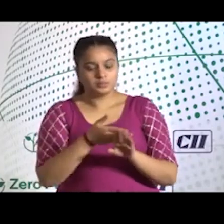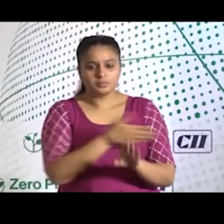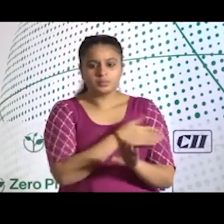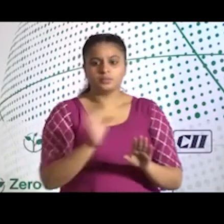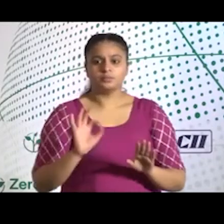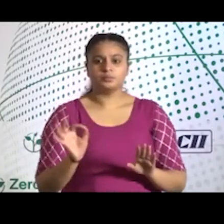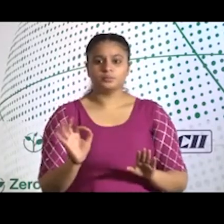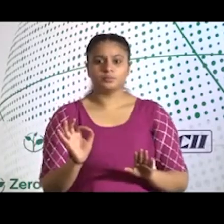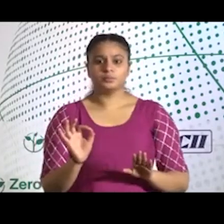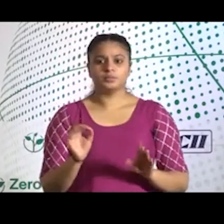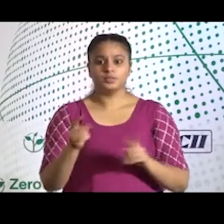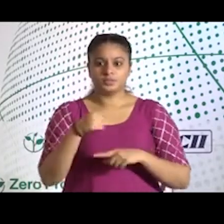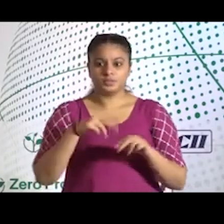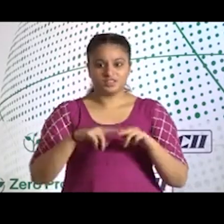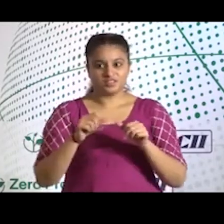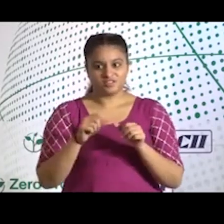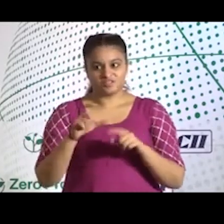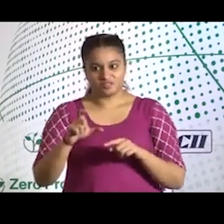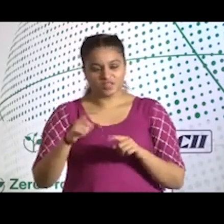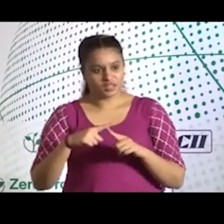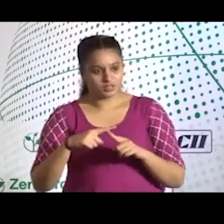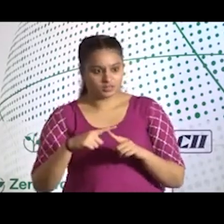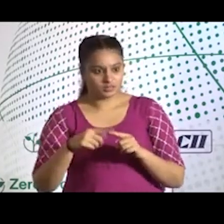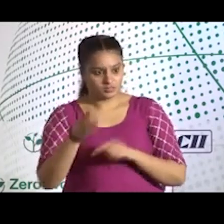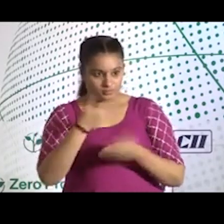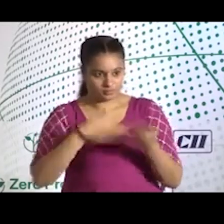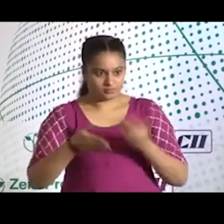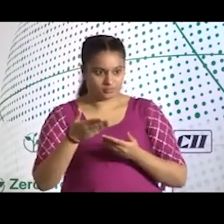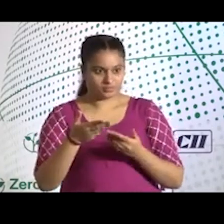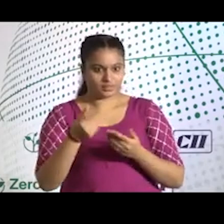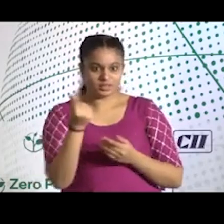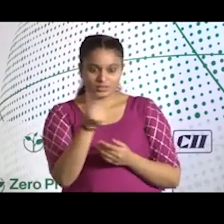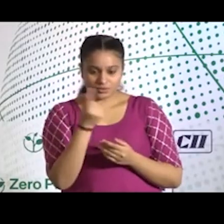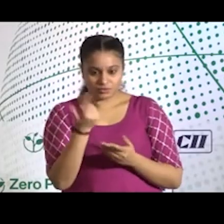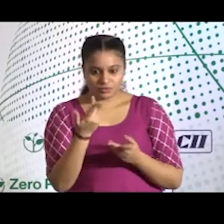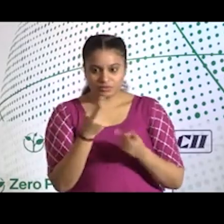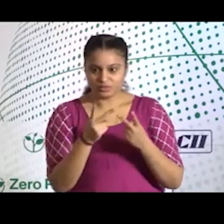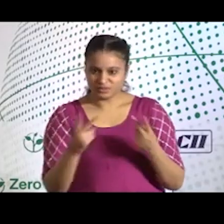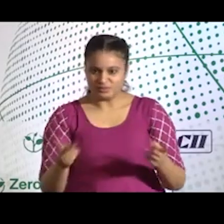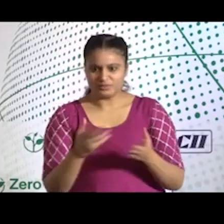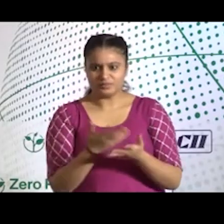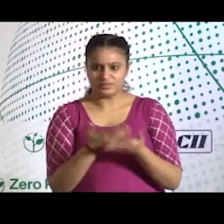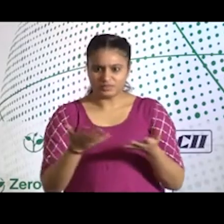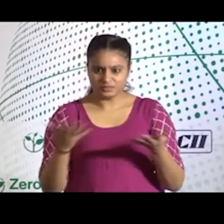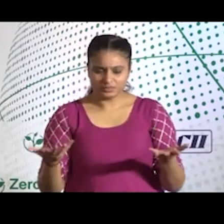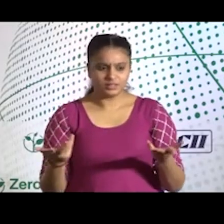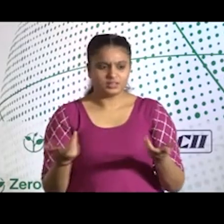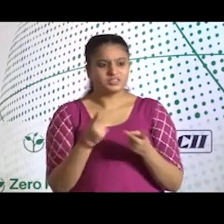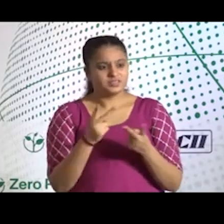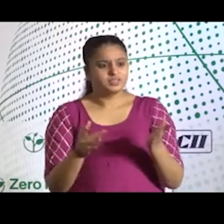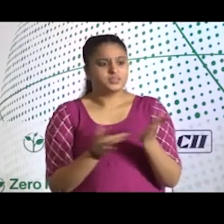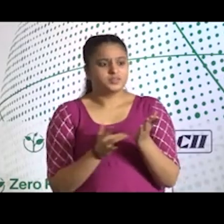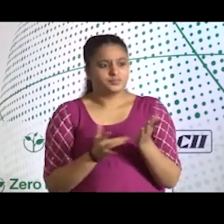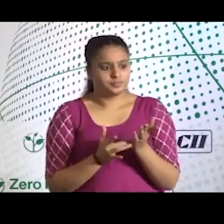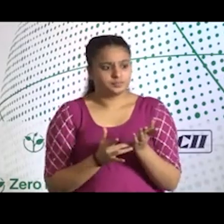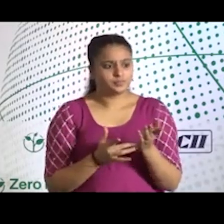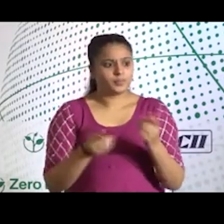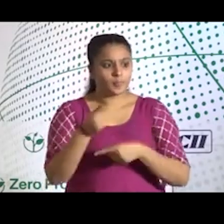The fact that you are using a database. So the fact that you're using a certain protocol to communicate between your two servers, that's not the problem of accessibility.